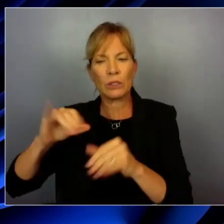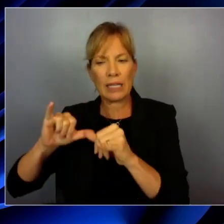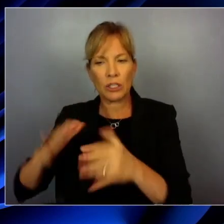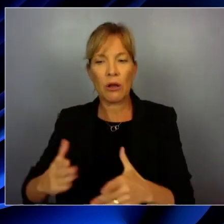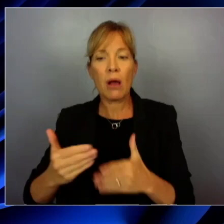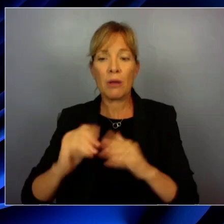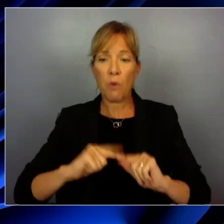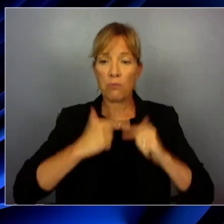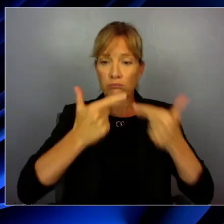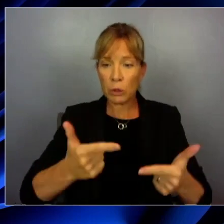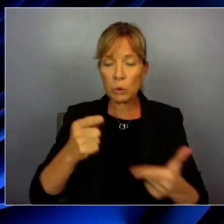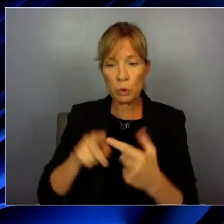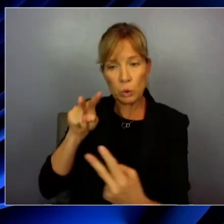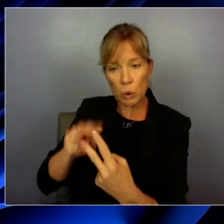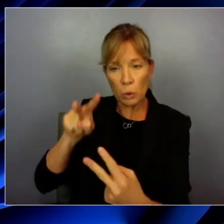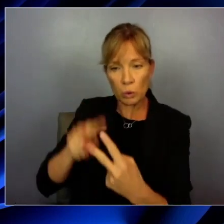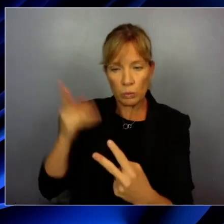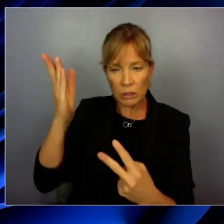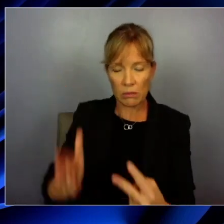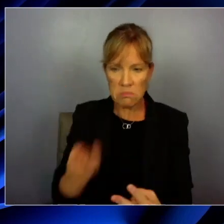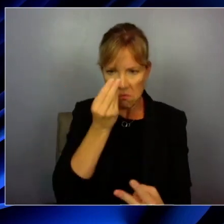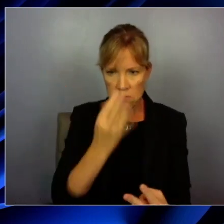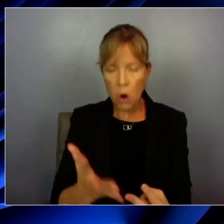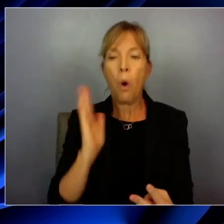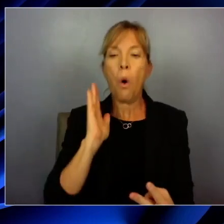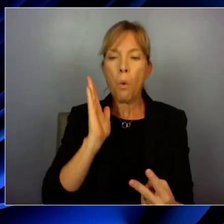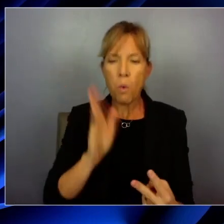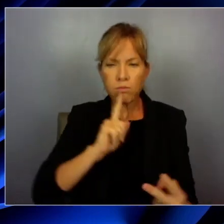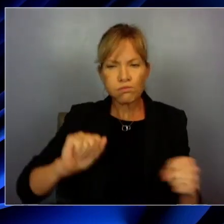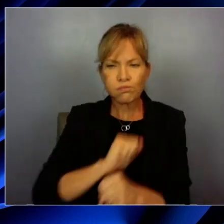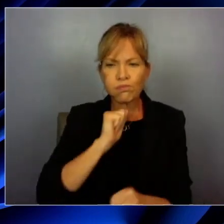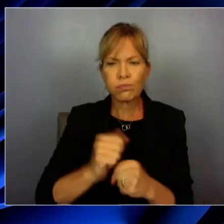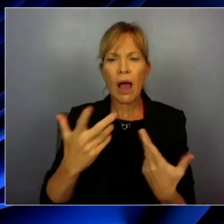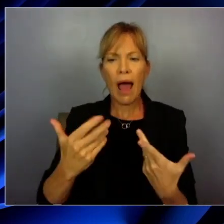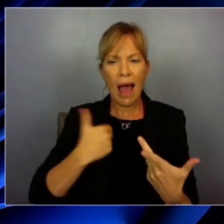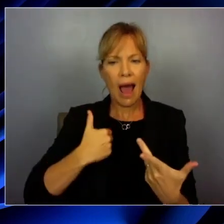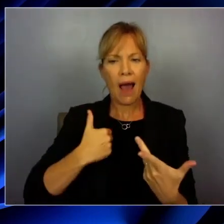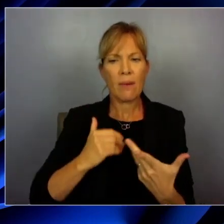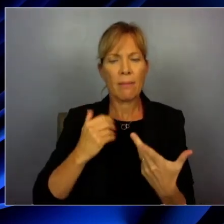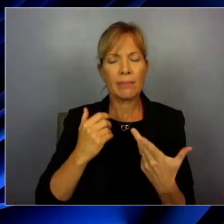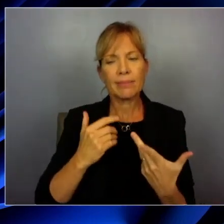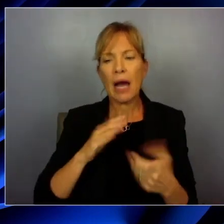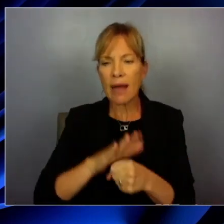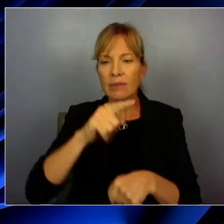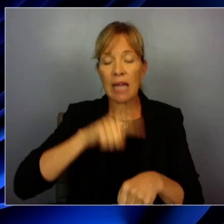I just want to let everybody know we will definitely have time for lots of Q&A. For the end of the webinar,